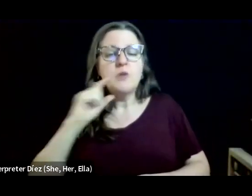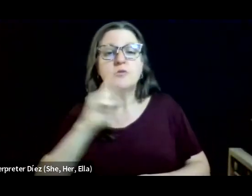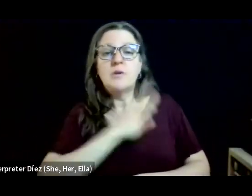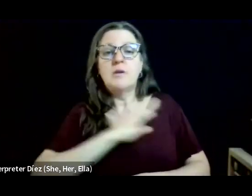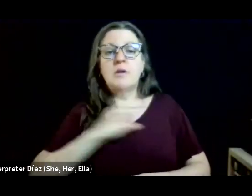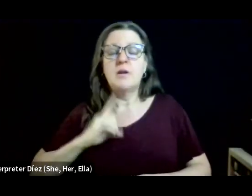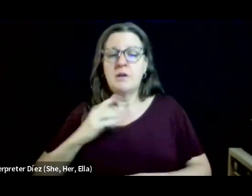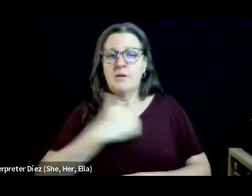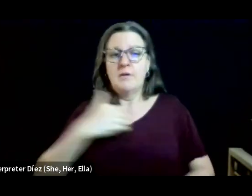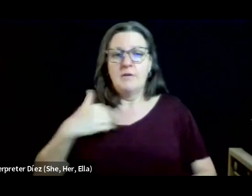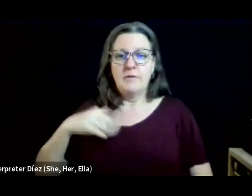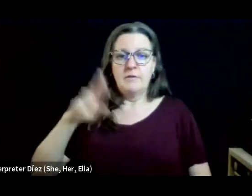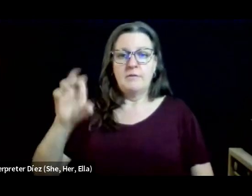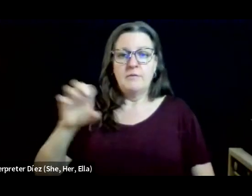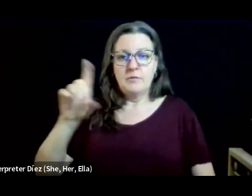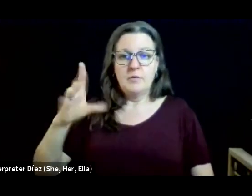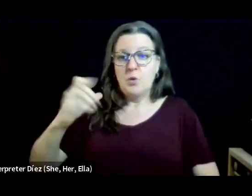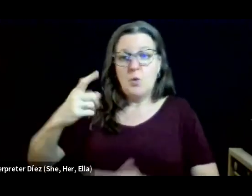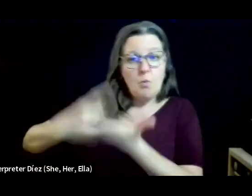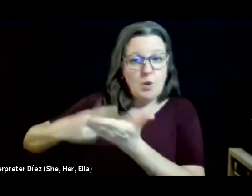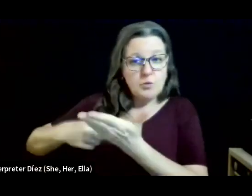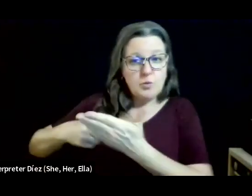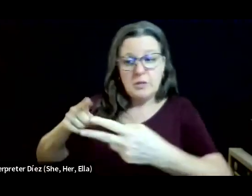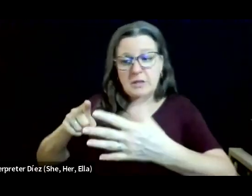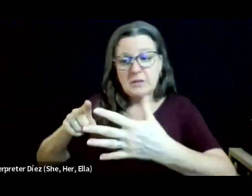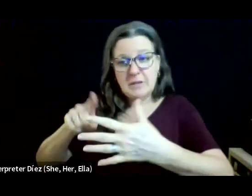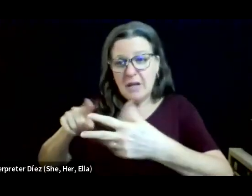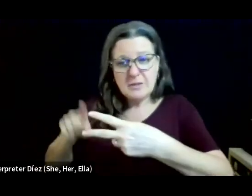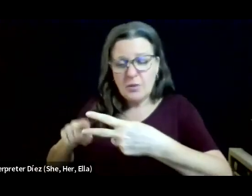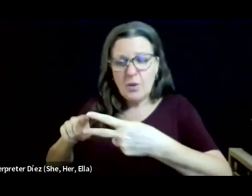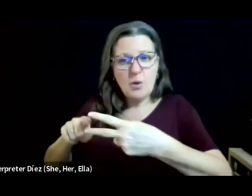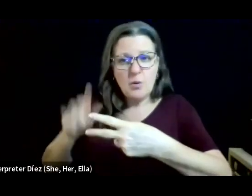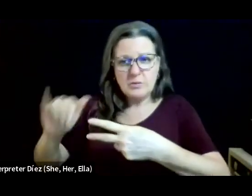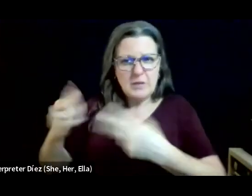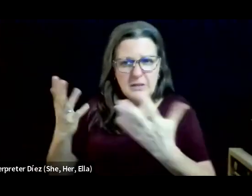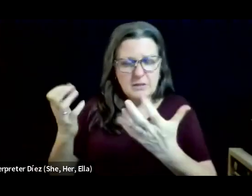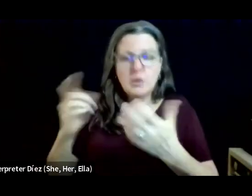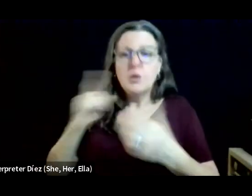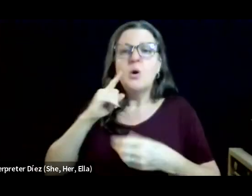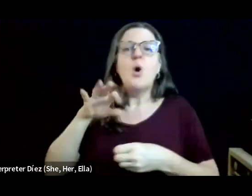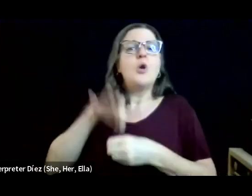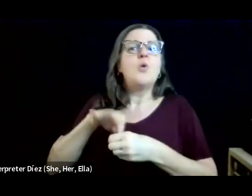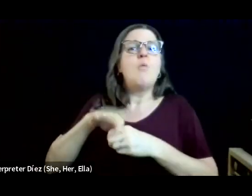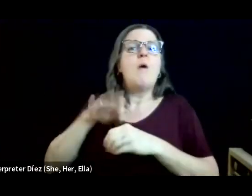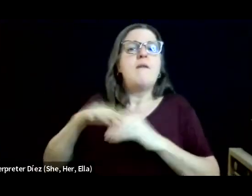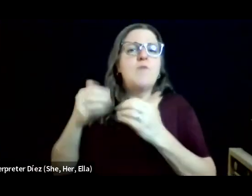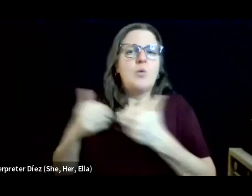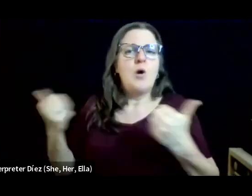did you simply want to discuss those? Is that what you're choosing to do, [Uh, yes] or did you want to vote on them separately? Well, we can discuss and that's why